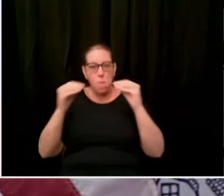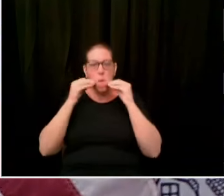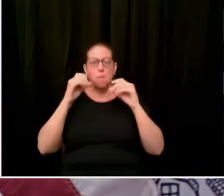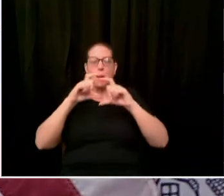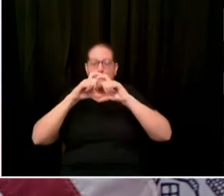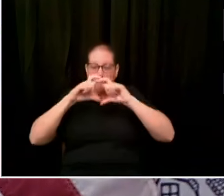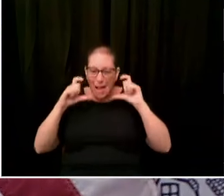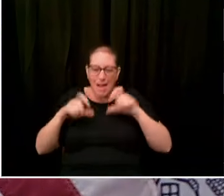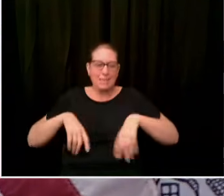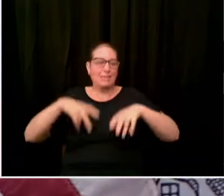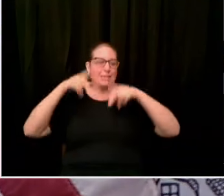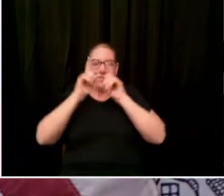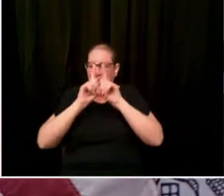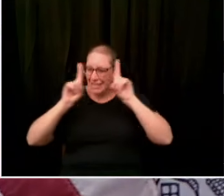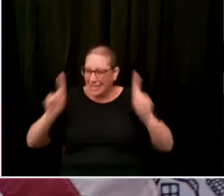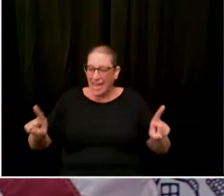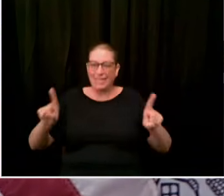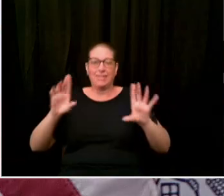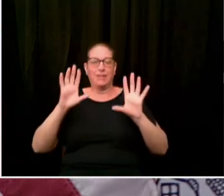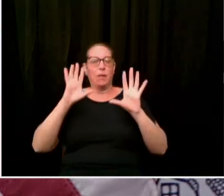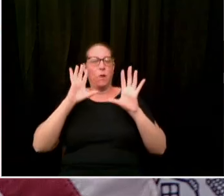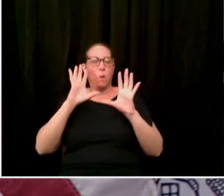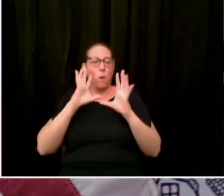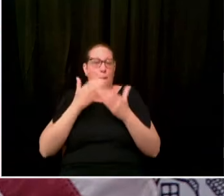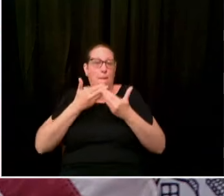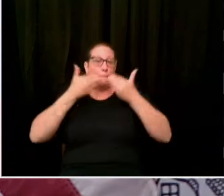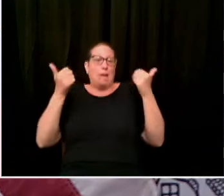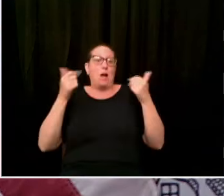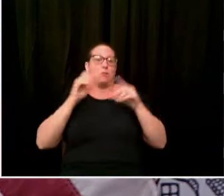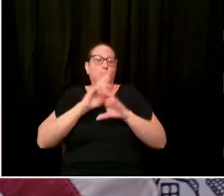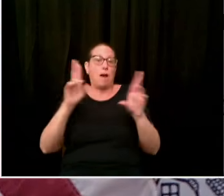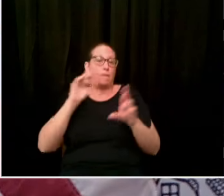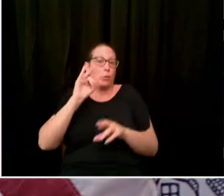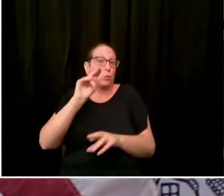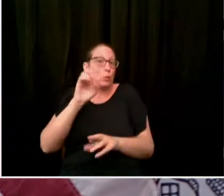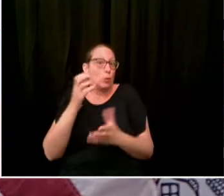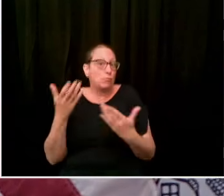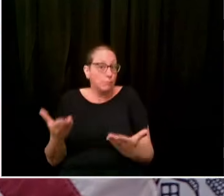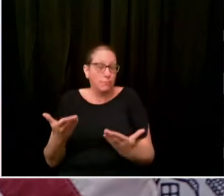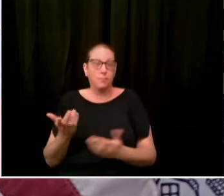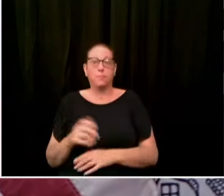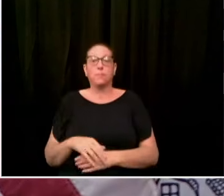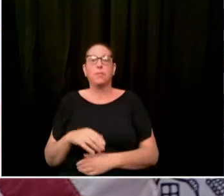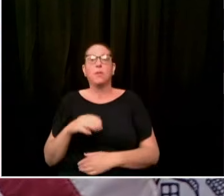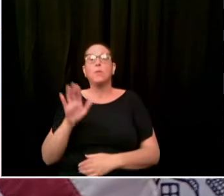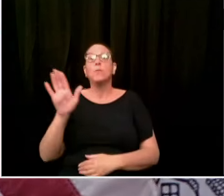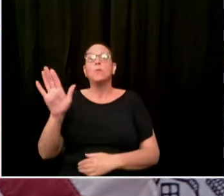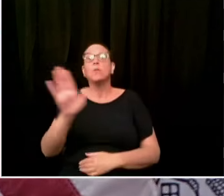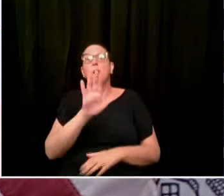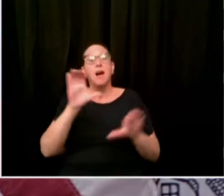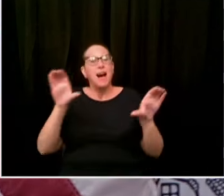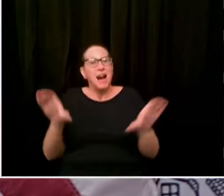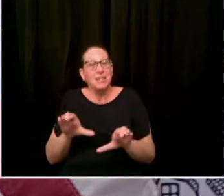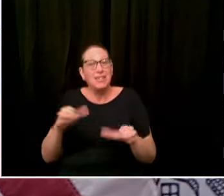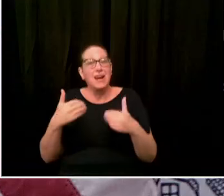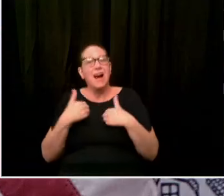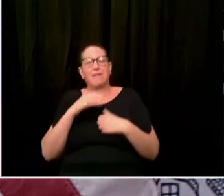DISTANCING, ON THE SHELTER-IN-PLACE, ON USING FACE COVERINGS, ALL THESE THINGS THAT'S LITERALLY A DIRECT LINE BETWEEN WHAT YOU